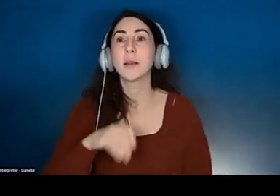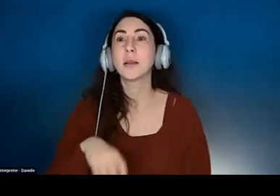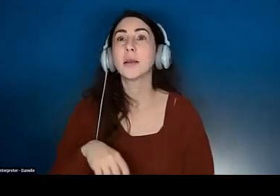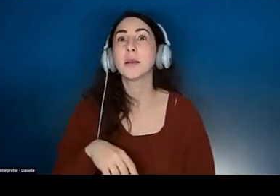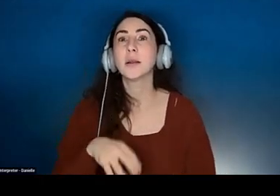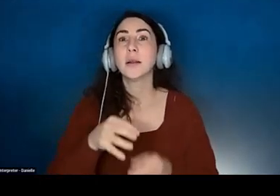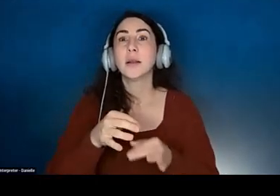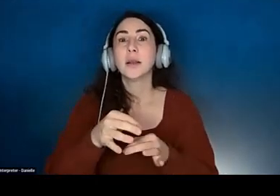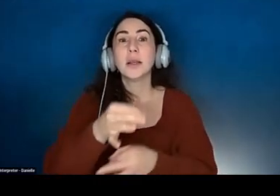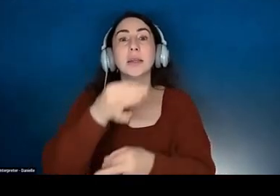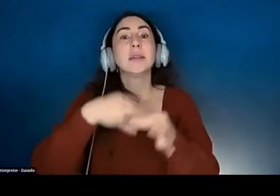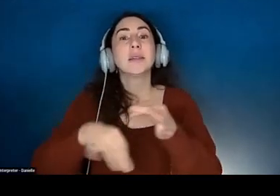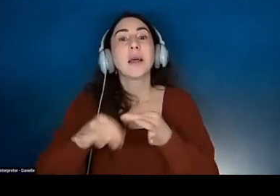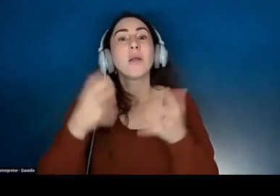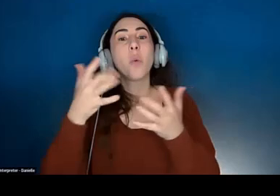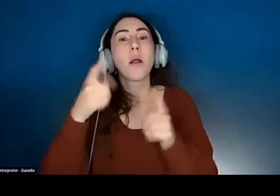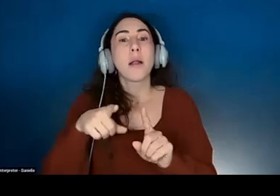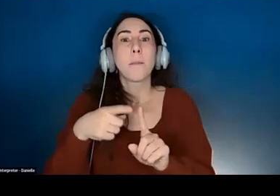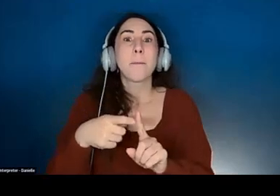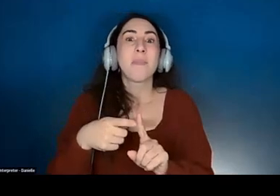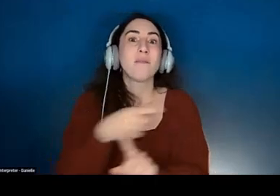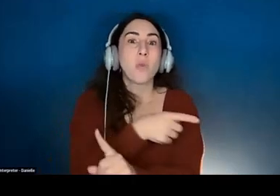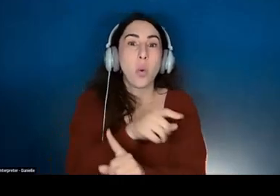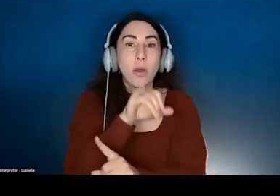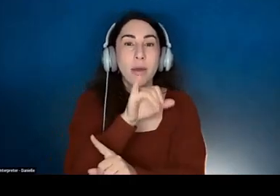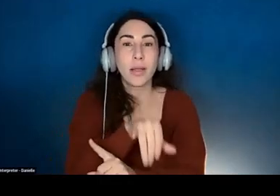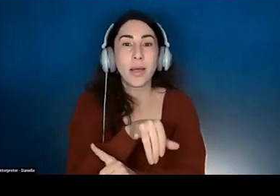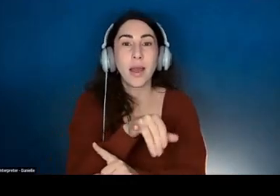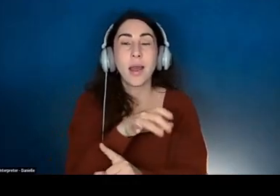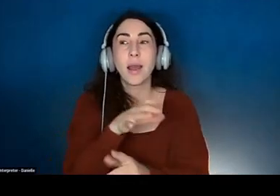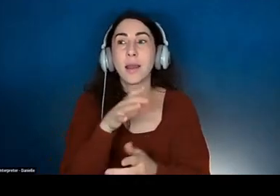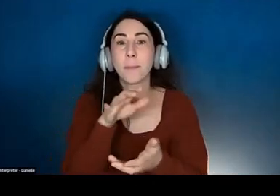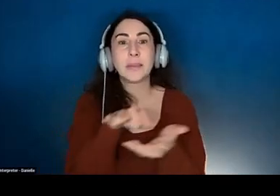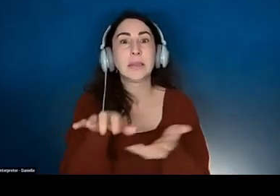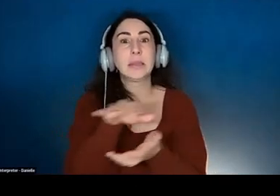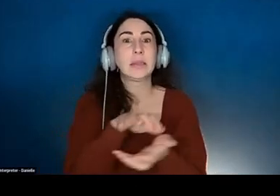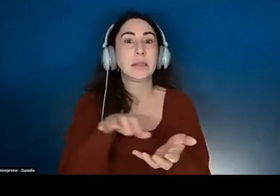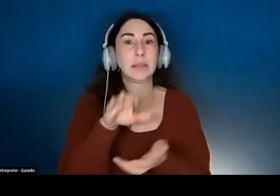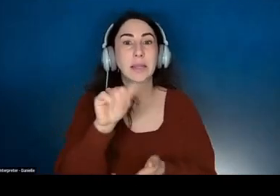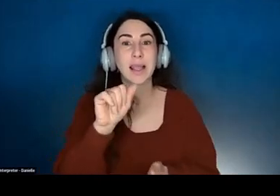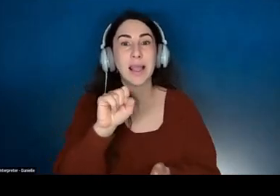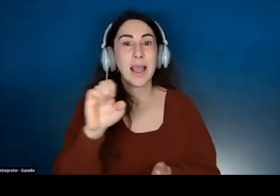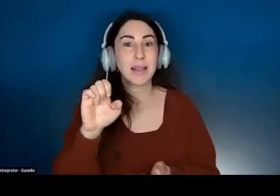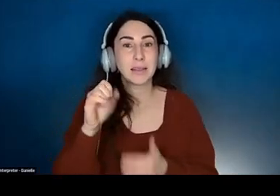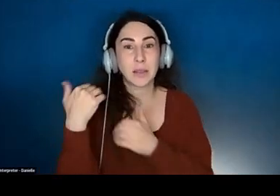our model beforehand, which was kind of a mixed caseload. People were just going all over the state to meet